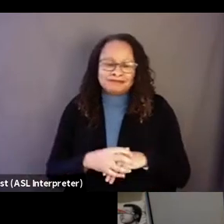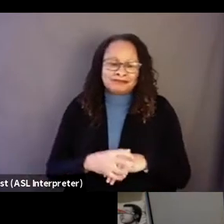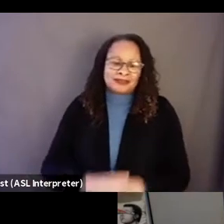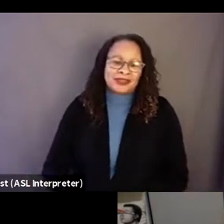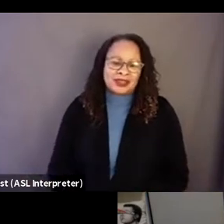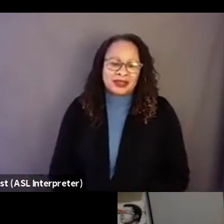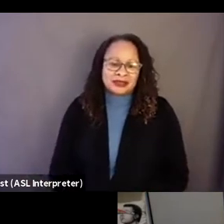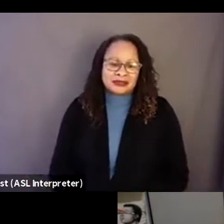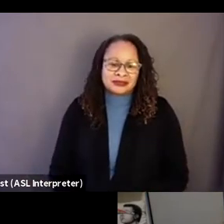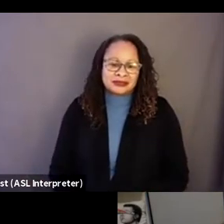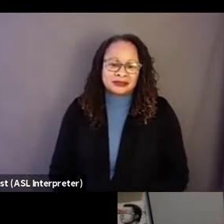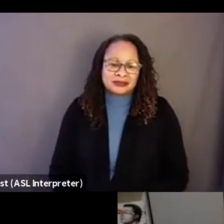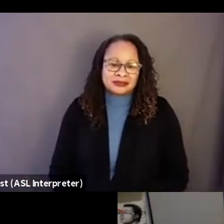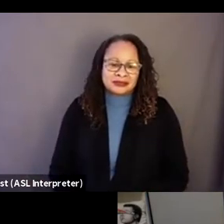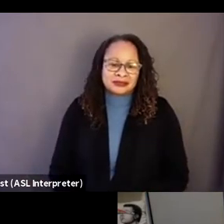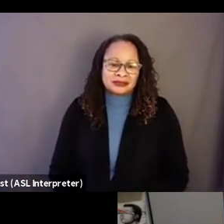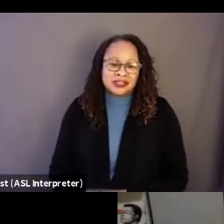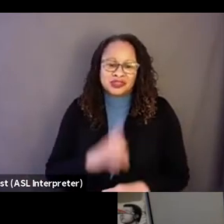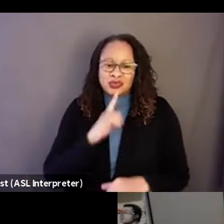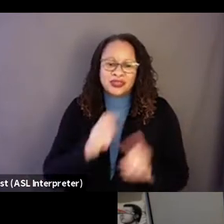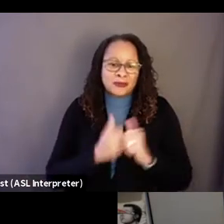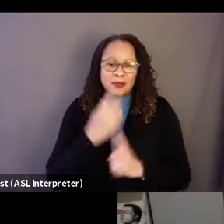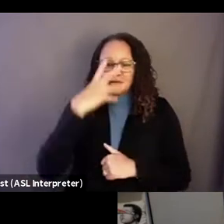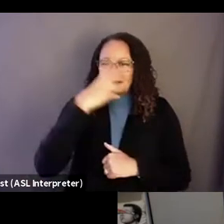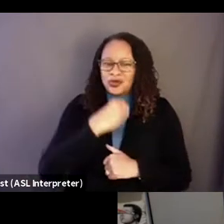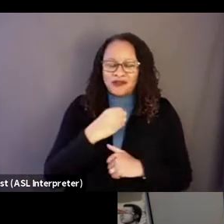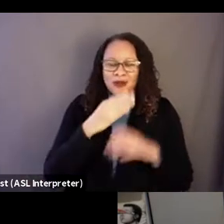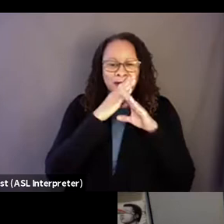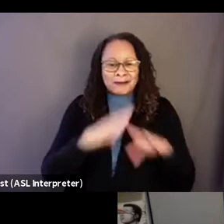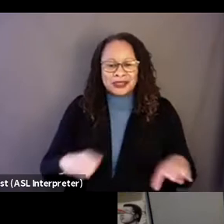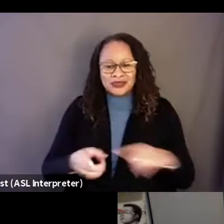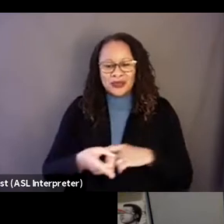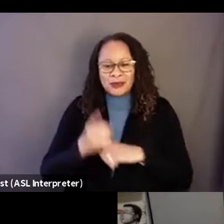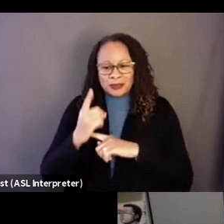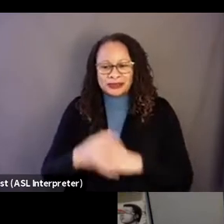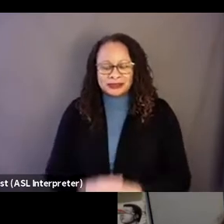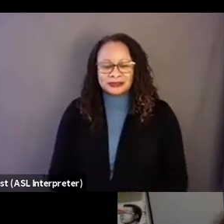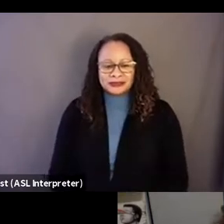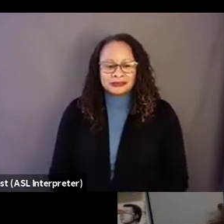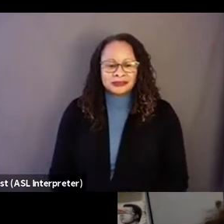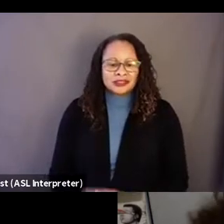And it is just the most beautiful, peaceful moment and really one of my favorite scenes.